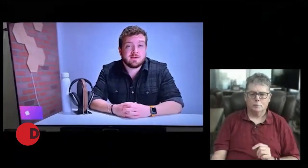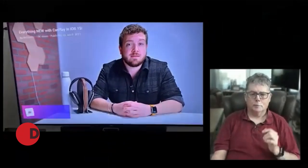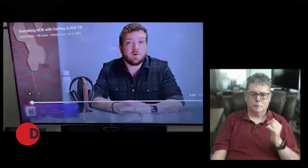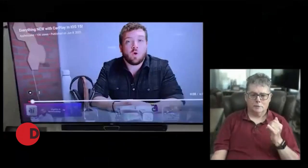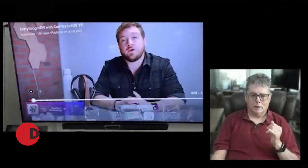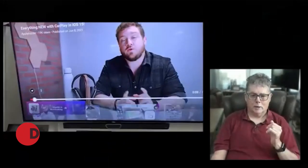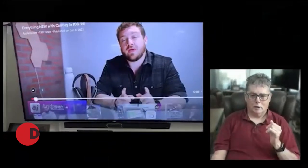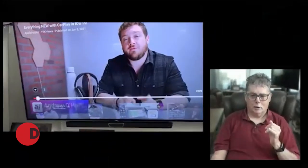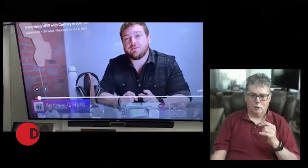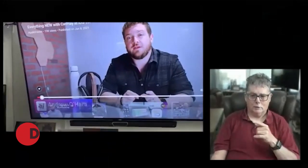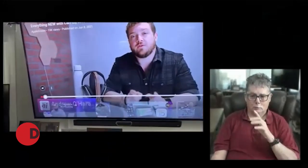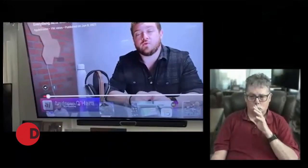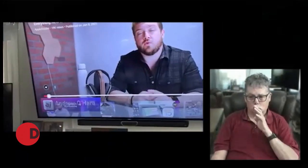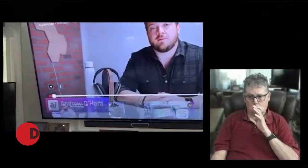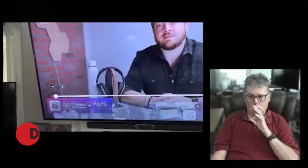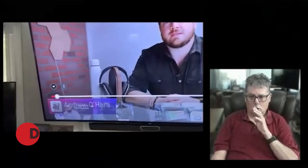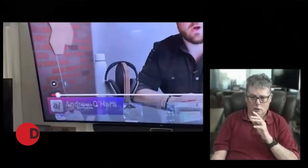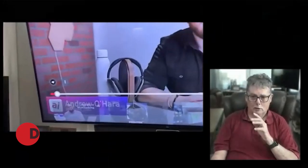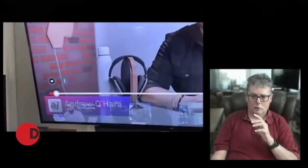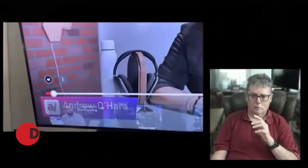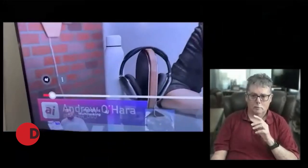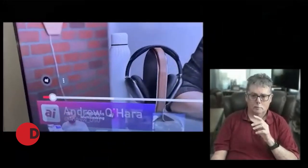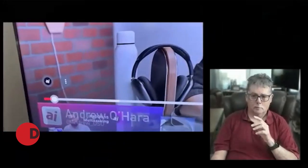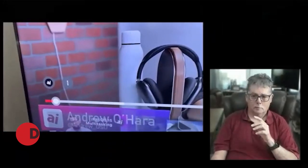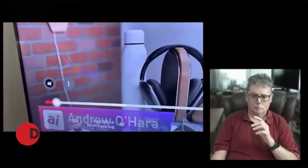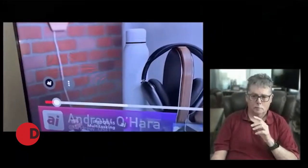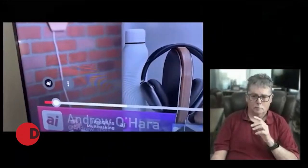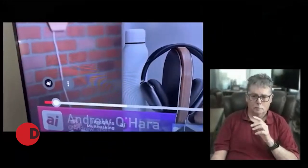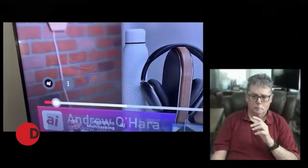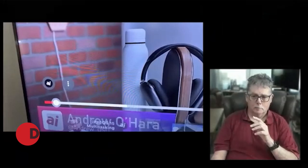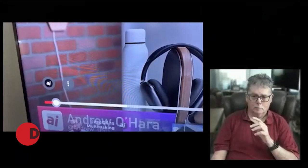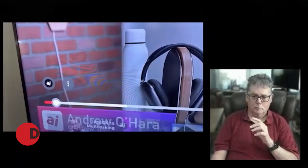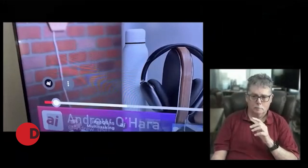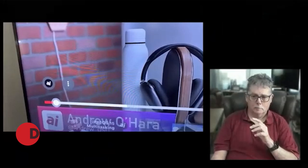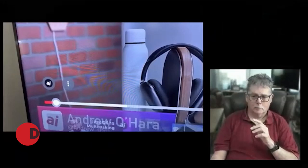Now the person is talking...